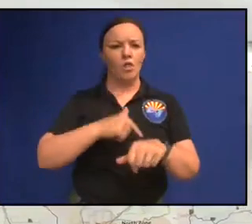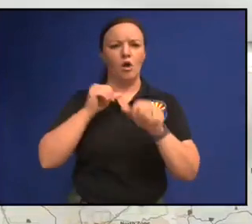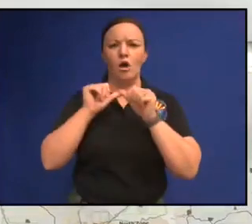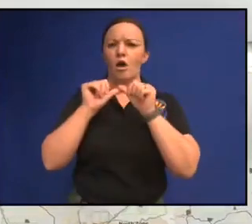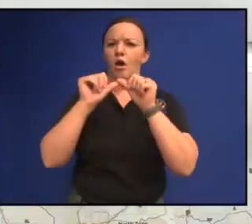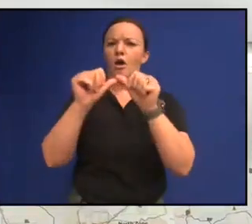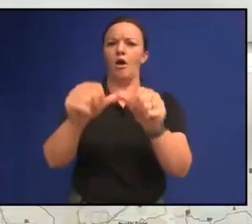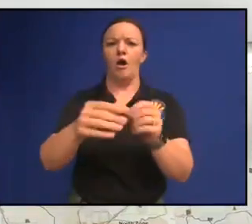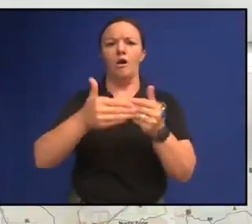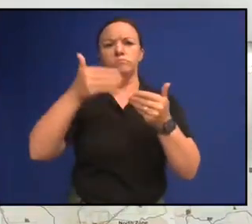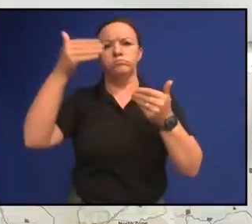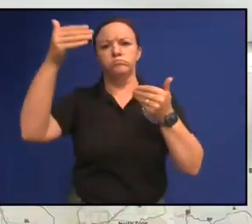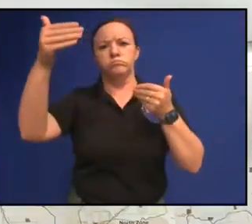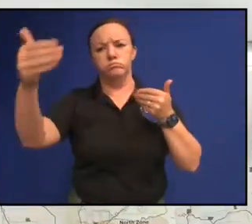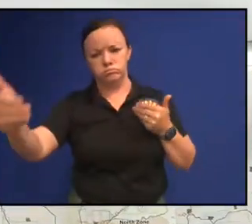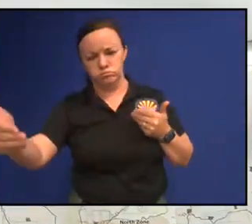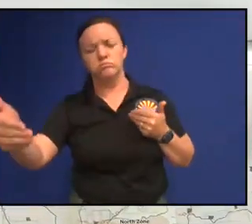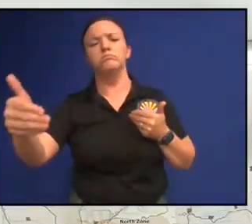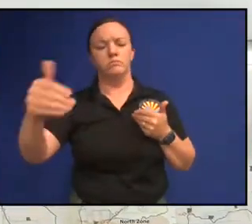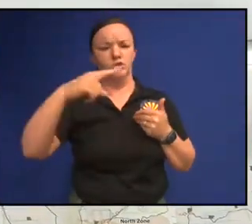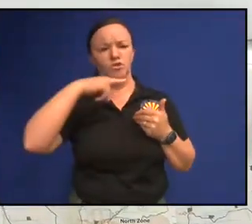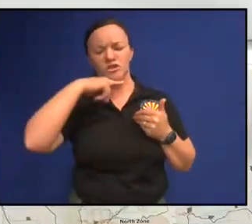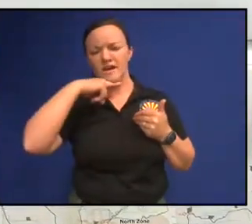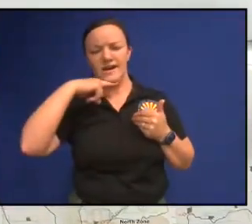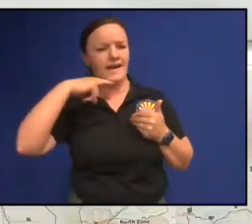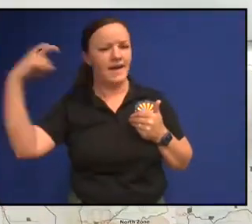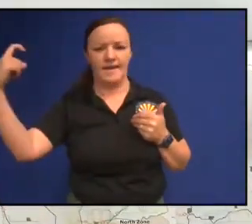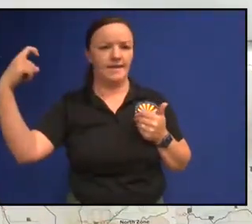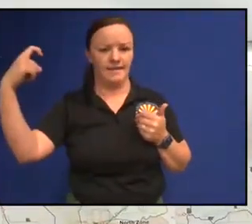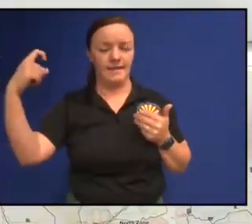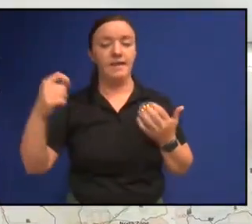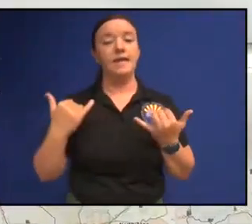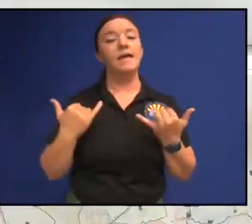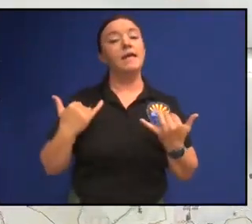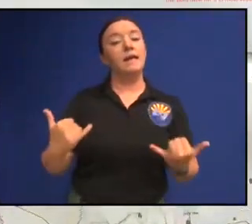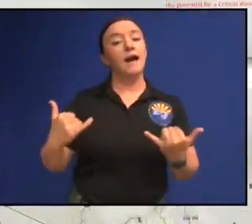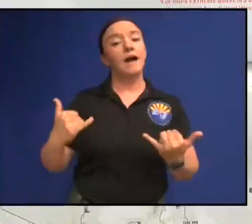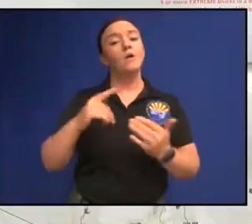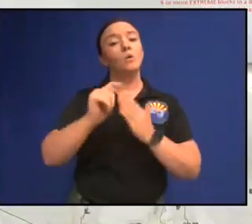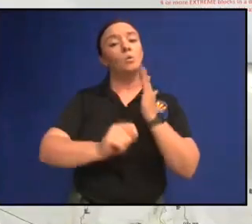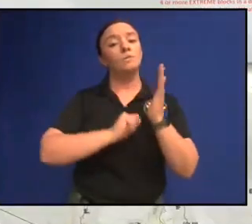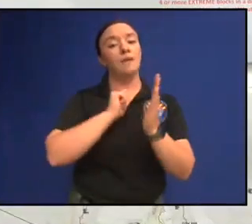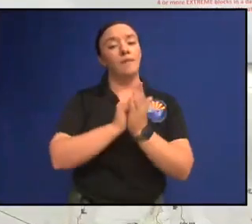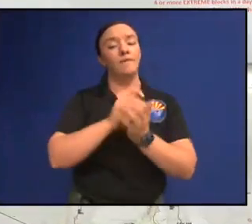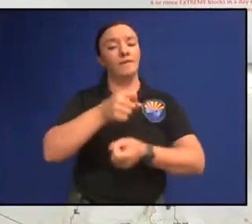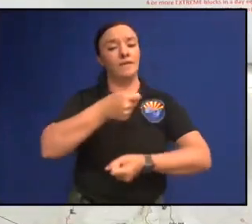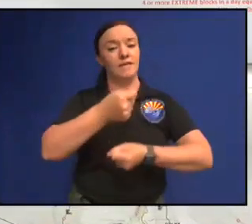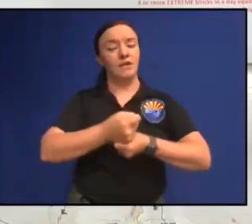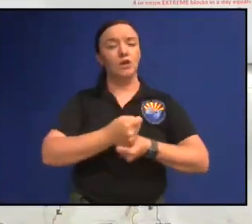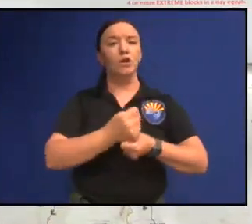STRETCHES OF EXCEPTIONLY DRY WEATHER. WE ARE TO THAT POINT NOW, LATE SPRING, EARLY SUMMER,